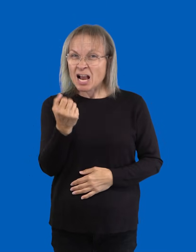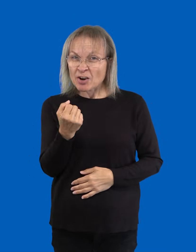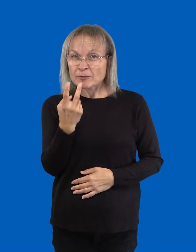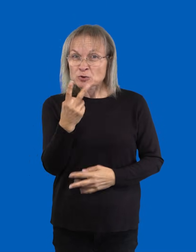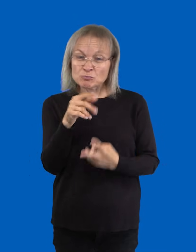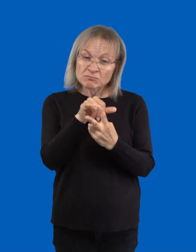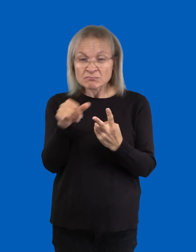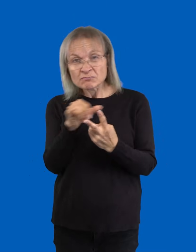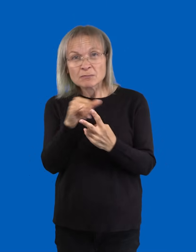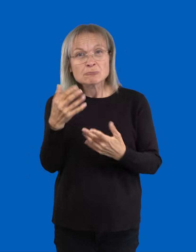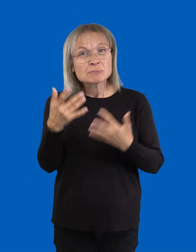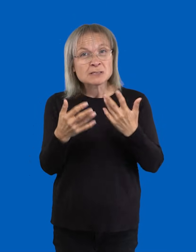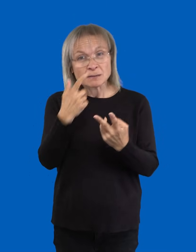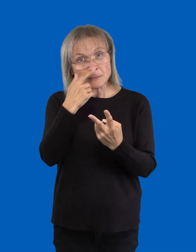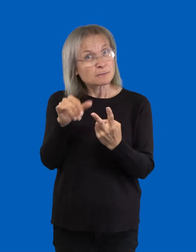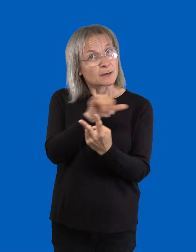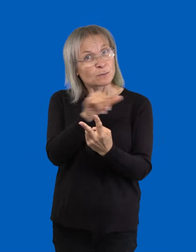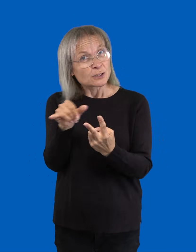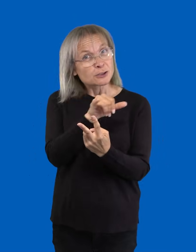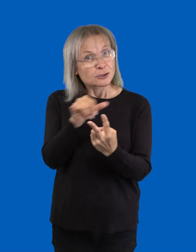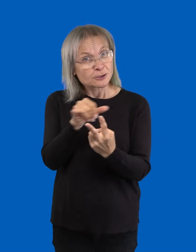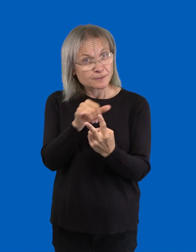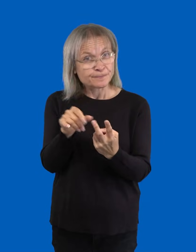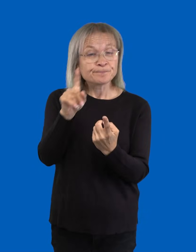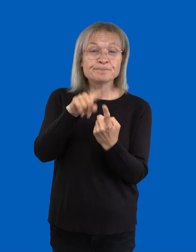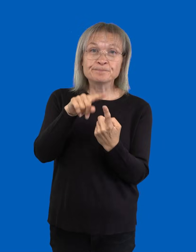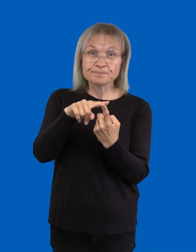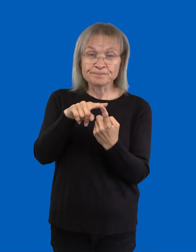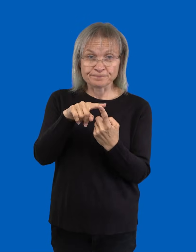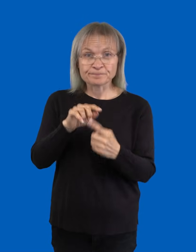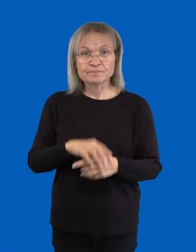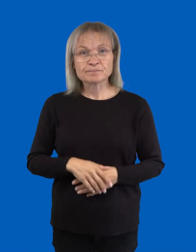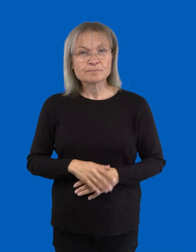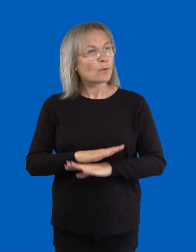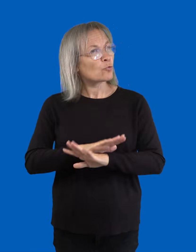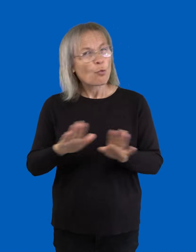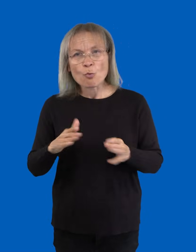There are 2 possible results: 'no further tests needed at this time'